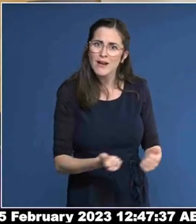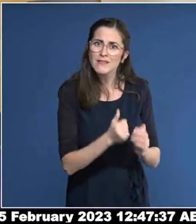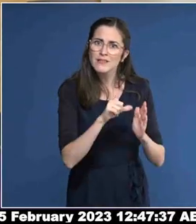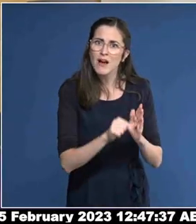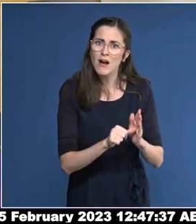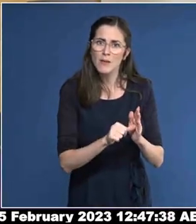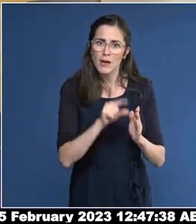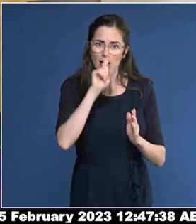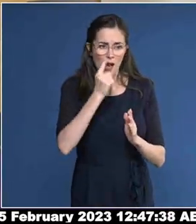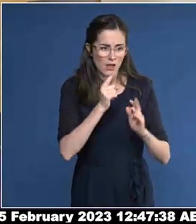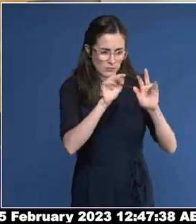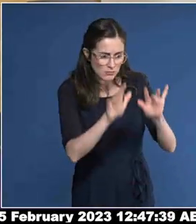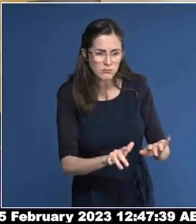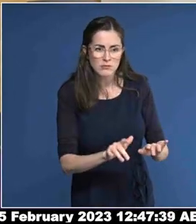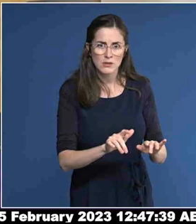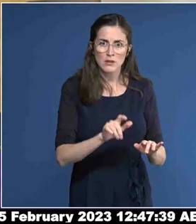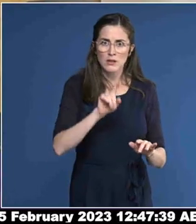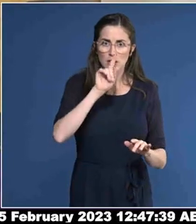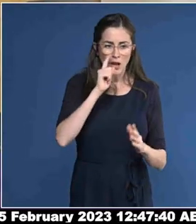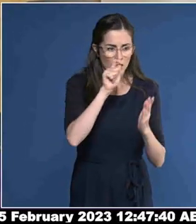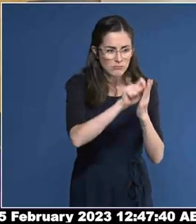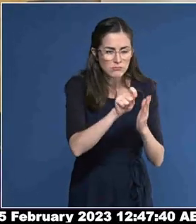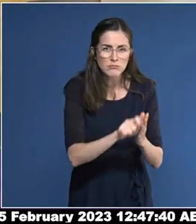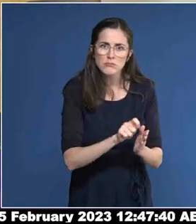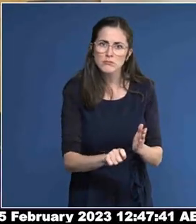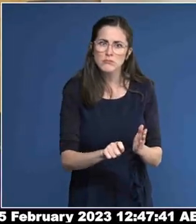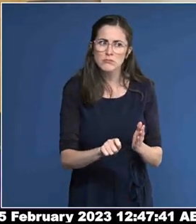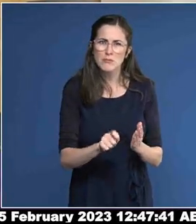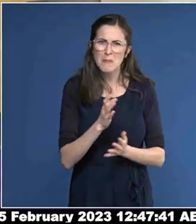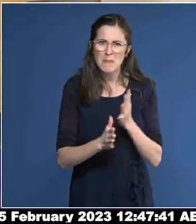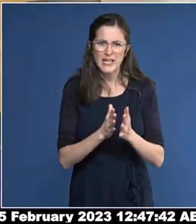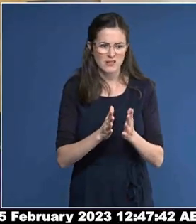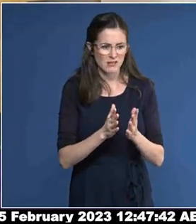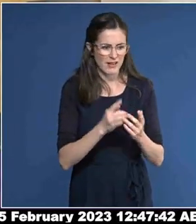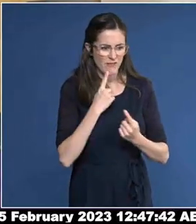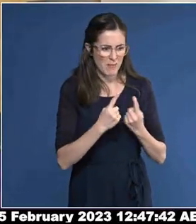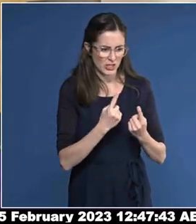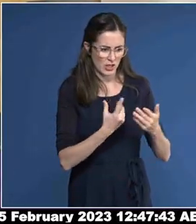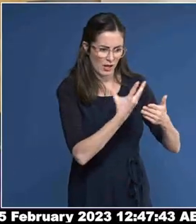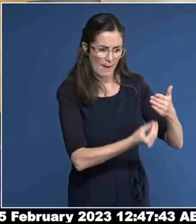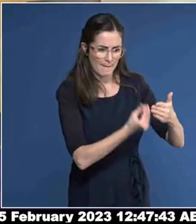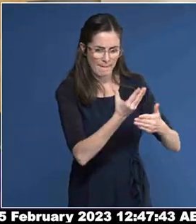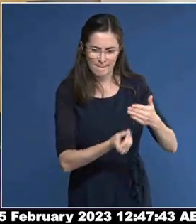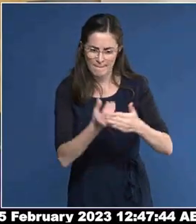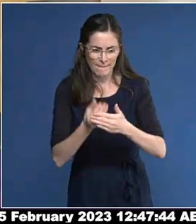the board relies on what happens at the - at the grassroots level? How do you address that in terms of board reporting?